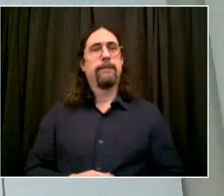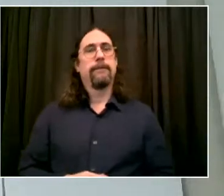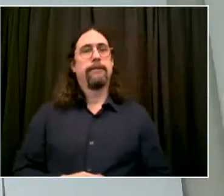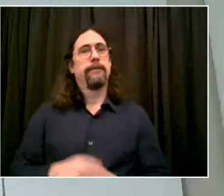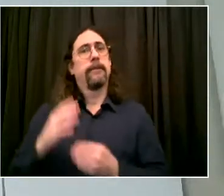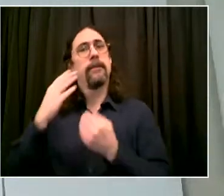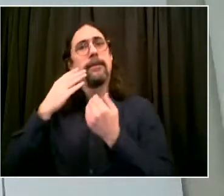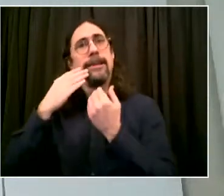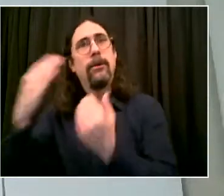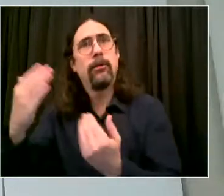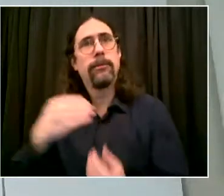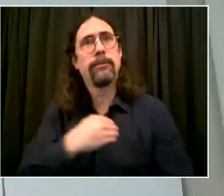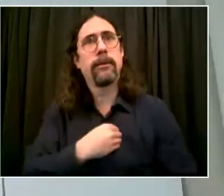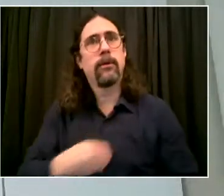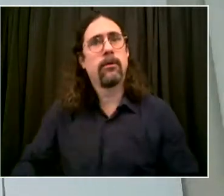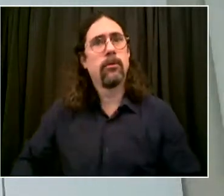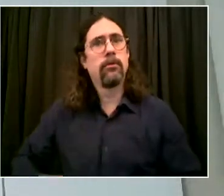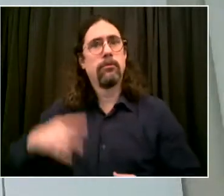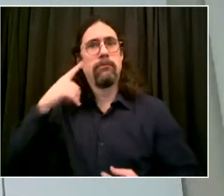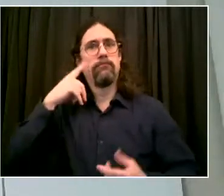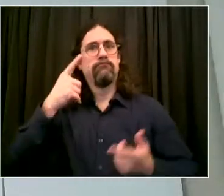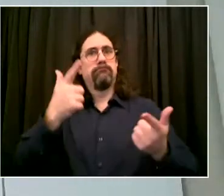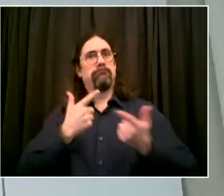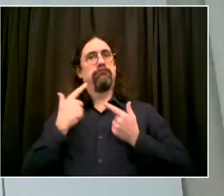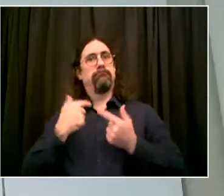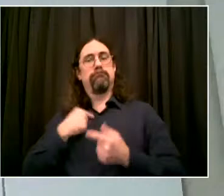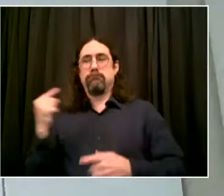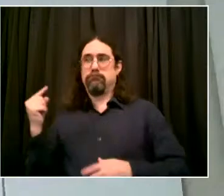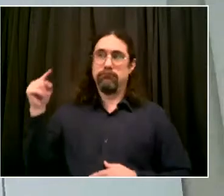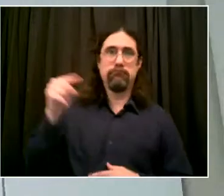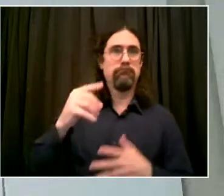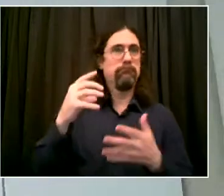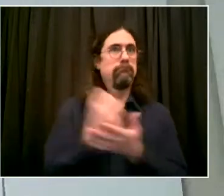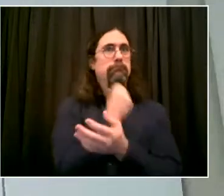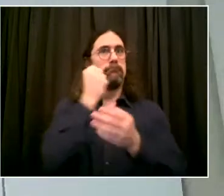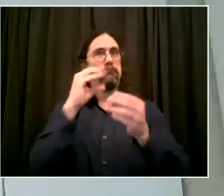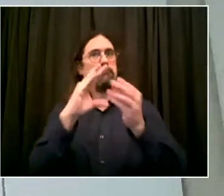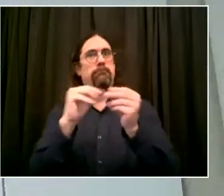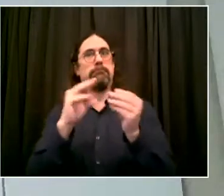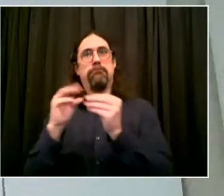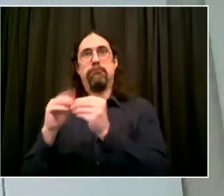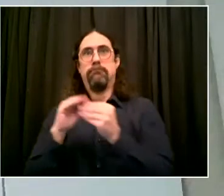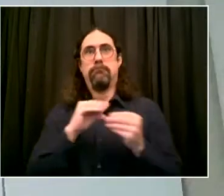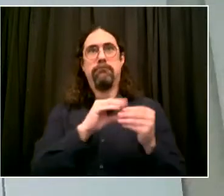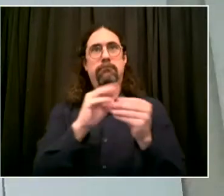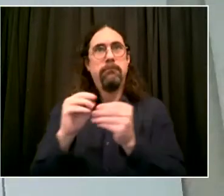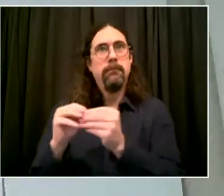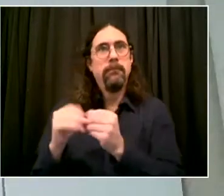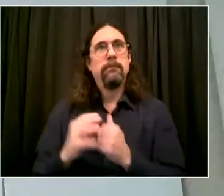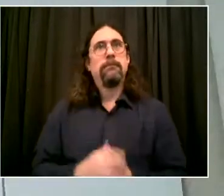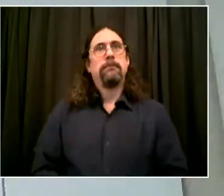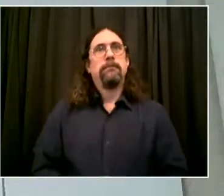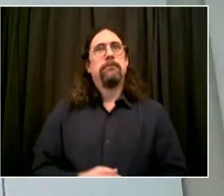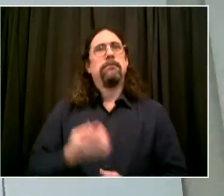THANK YOU MR. .